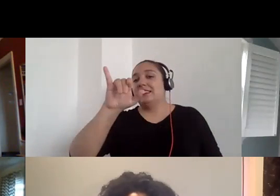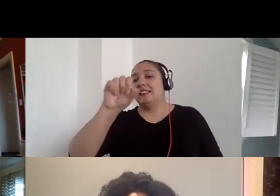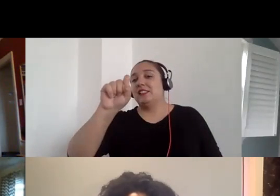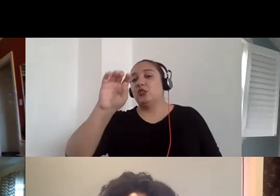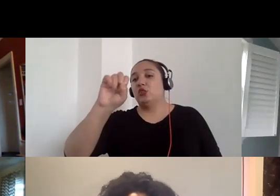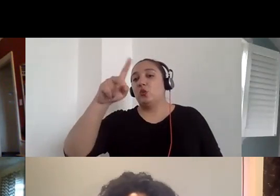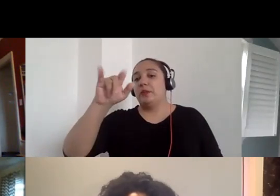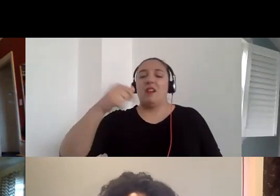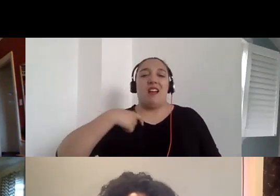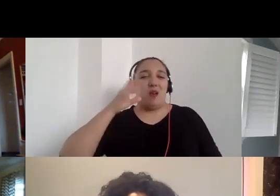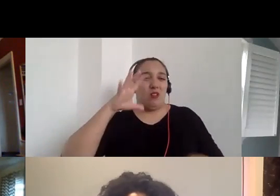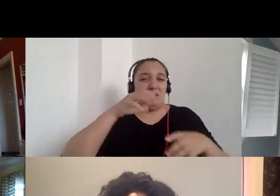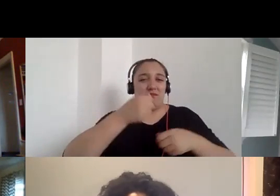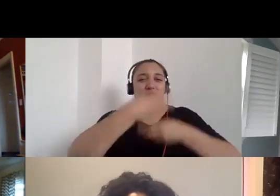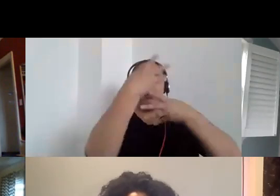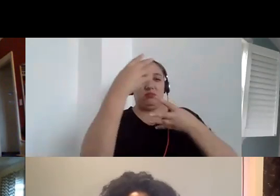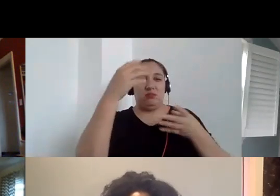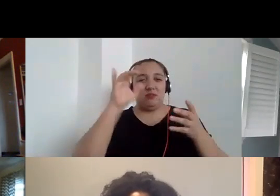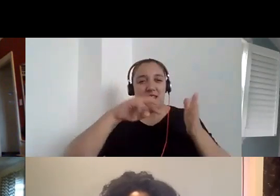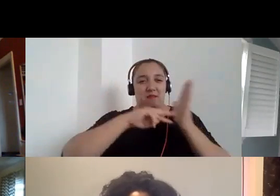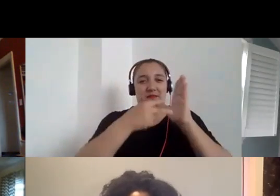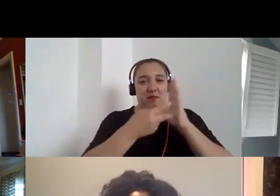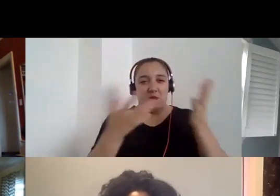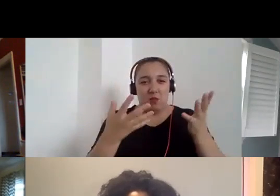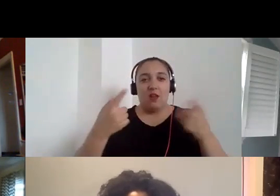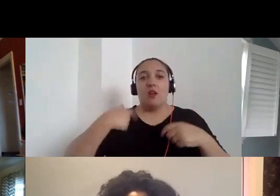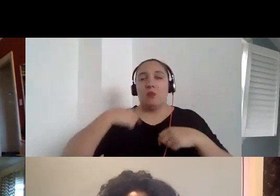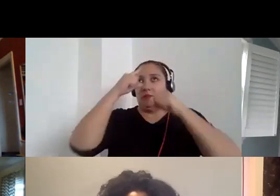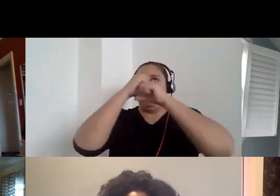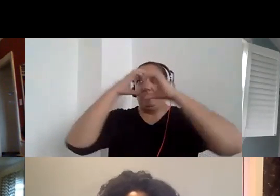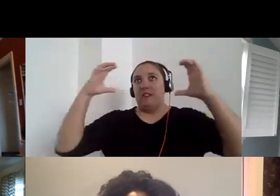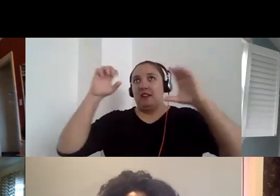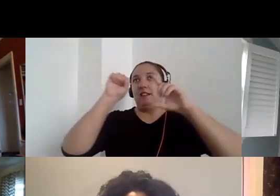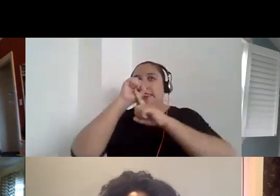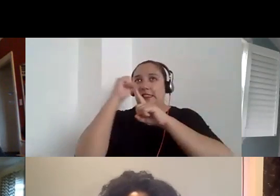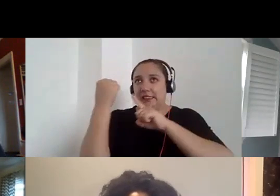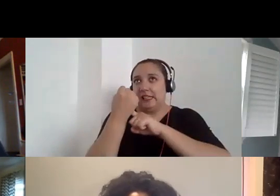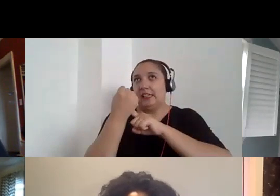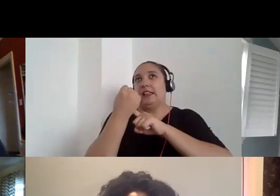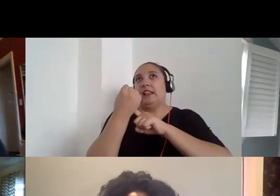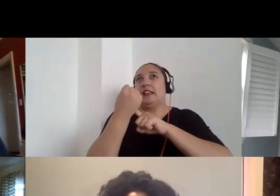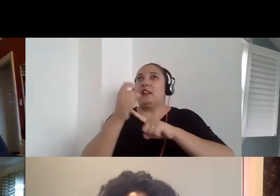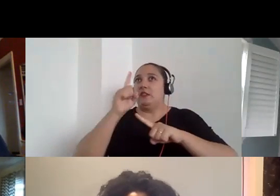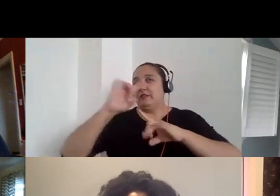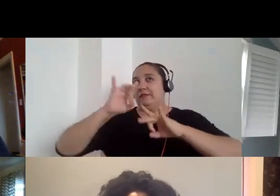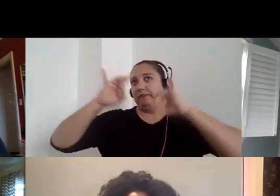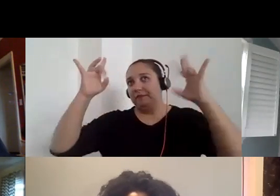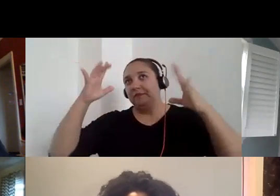or society which there is great injustice in a society typically one that is totalitarian or apocalyptic.